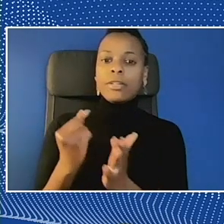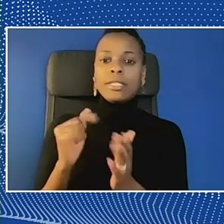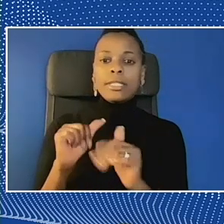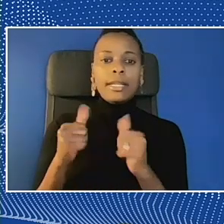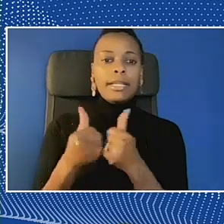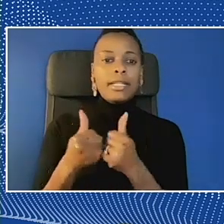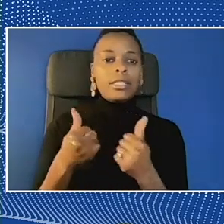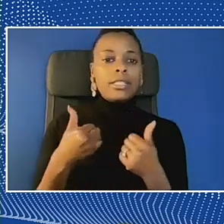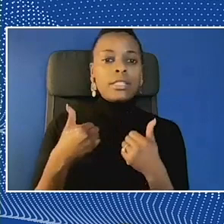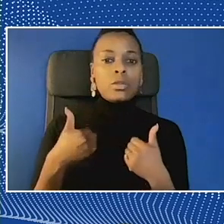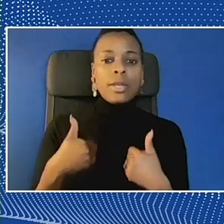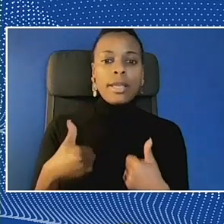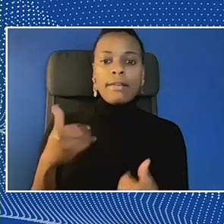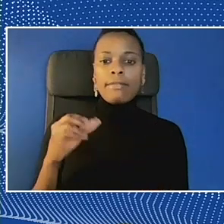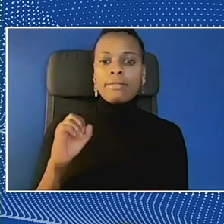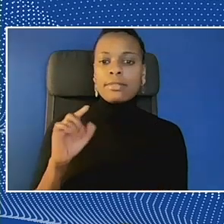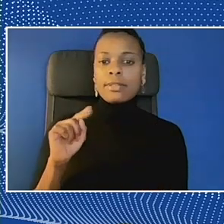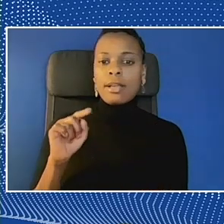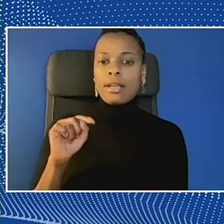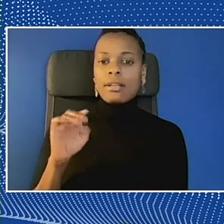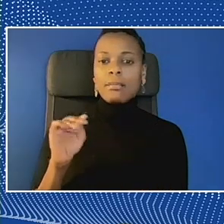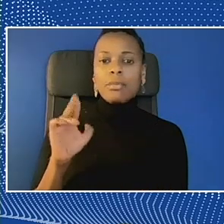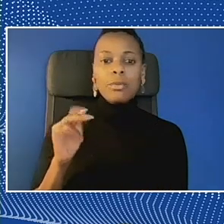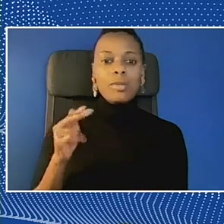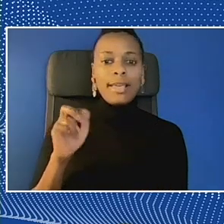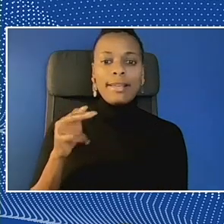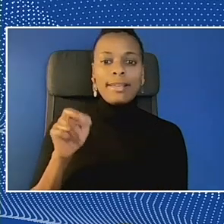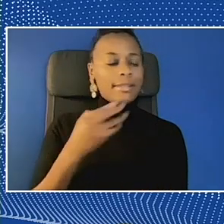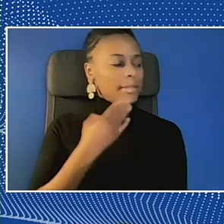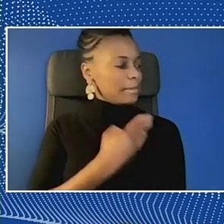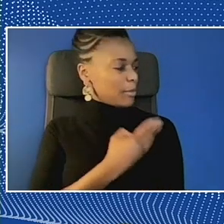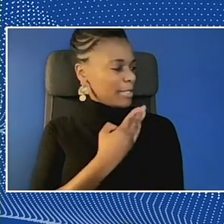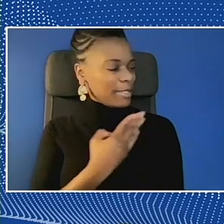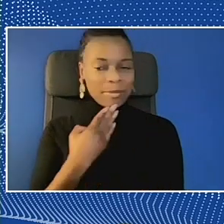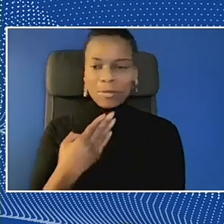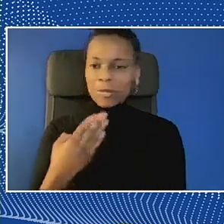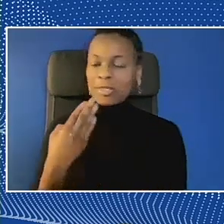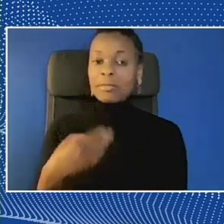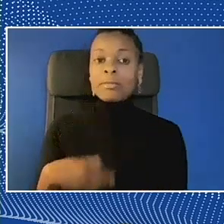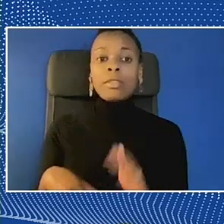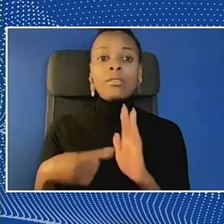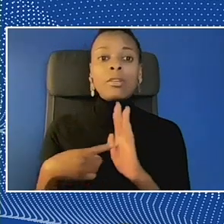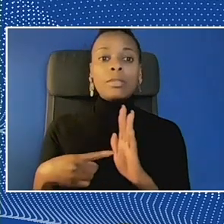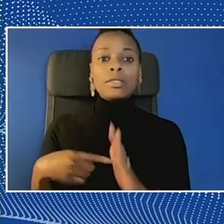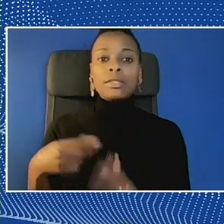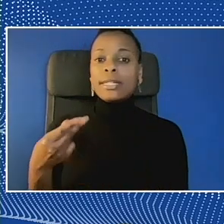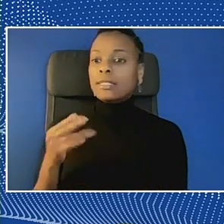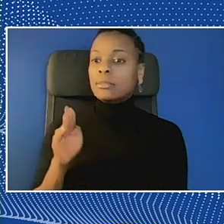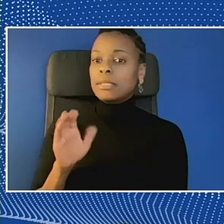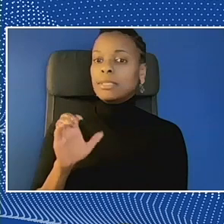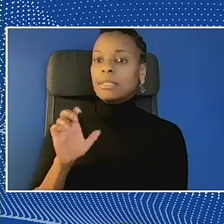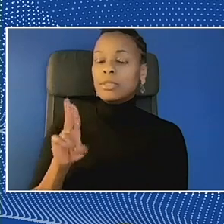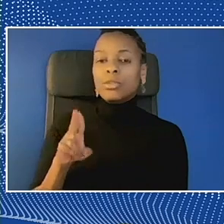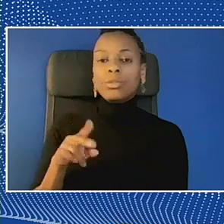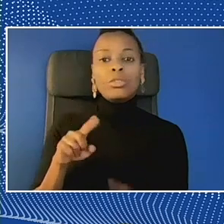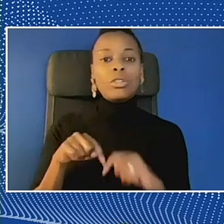Good morning. Good morning. Representing historically Black colleges and universities, tribal colleges and universities and minority